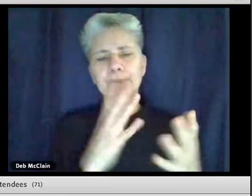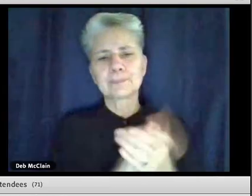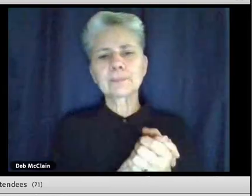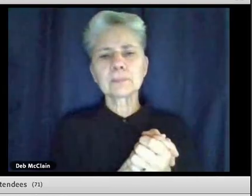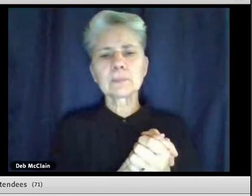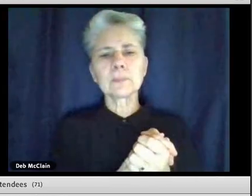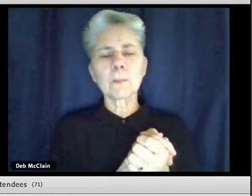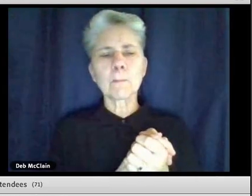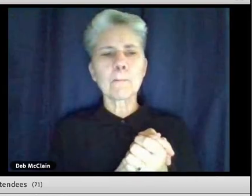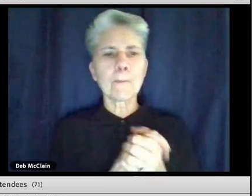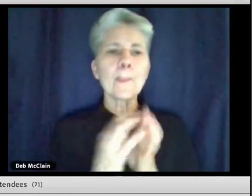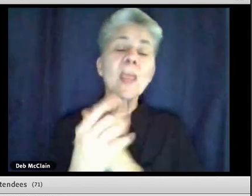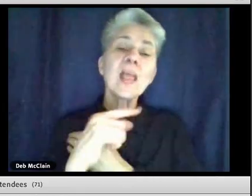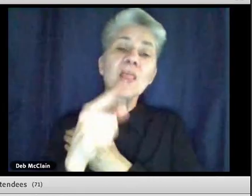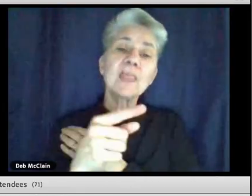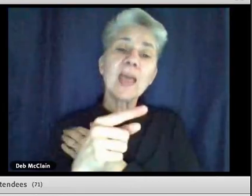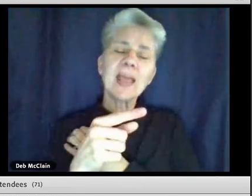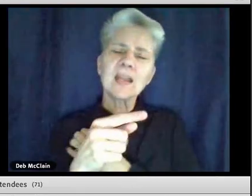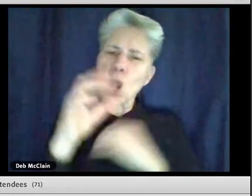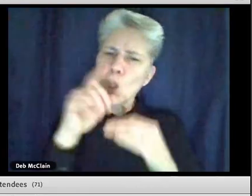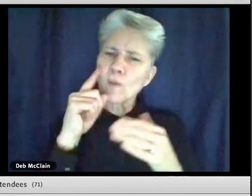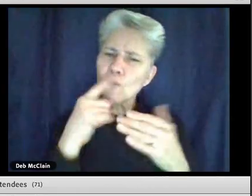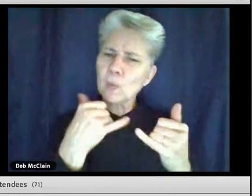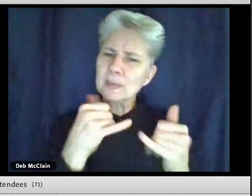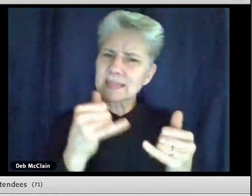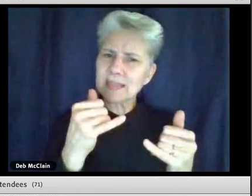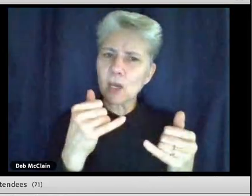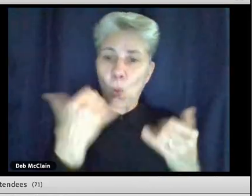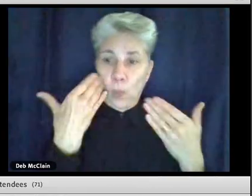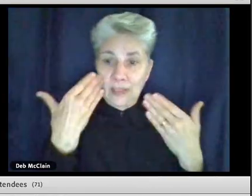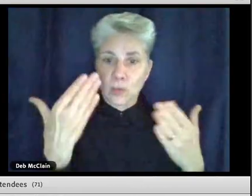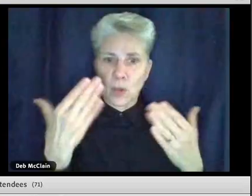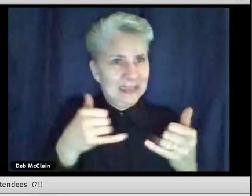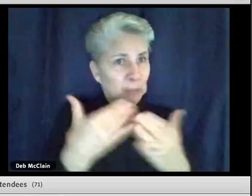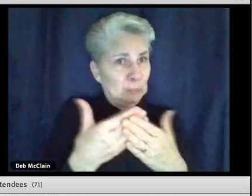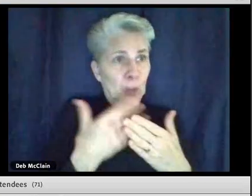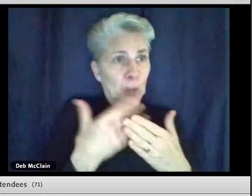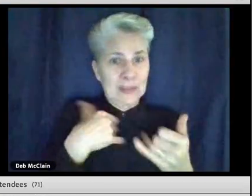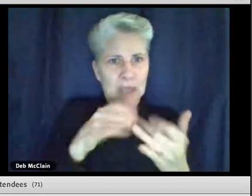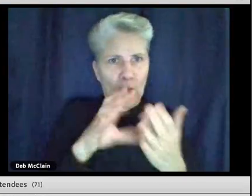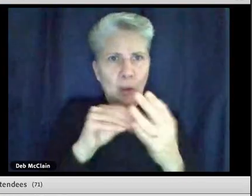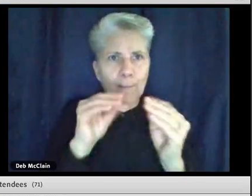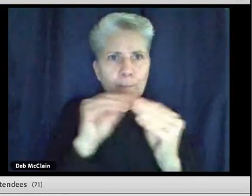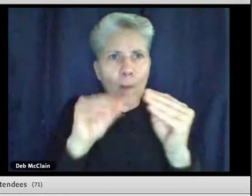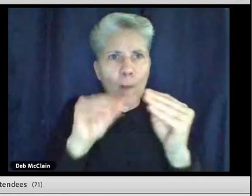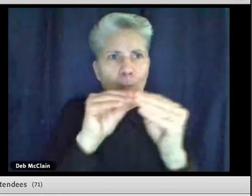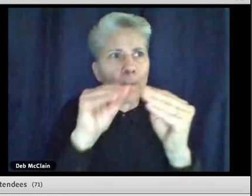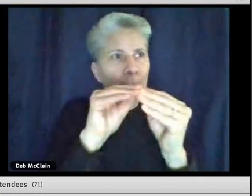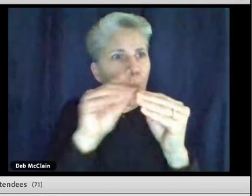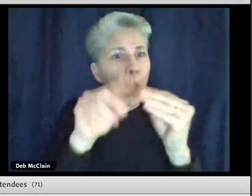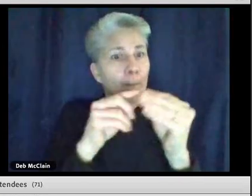because I think one of them died, which is really sad. And then look for what's still unknown.